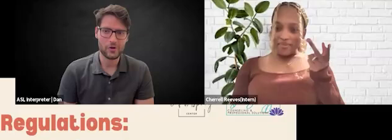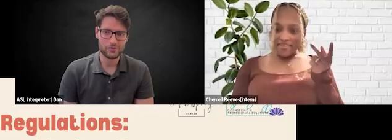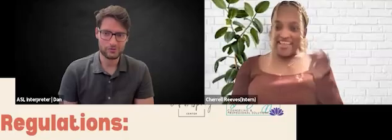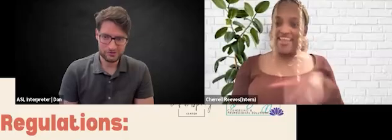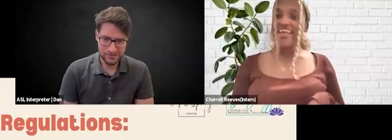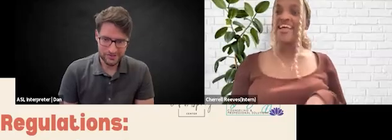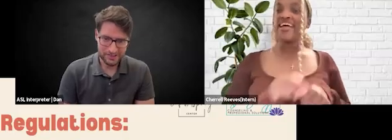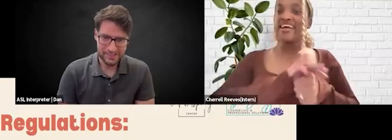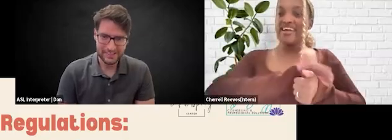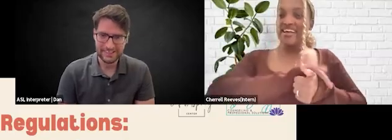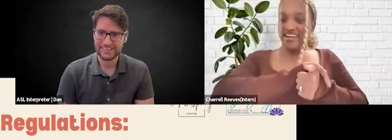A golden retriever.